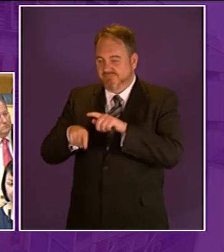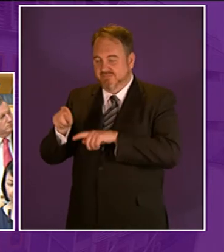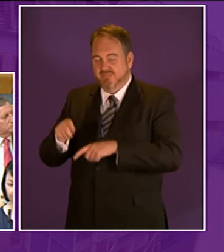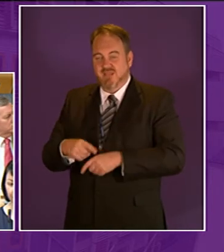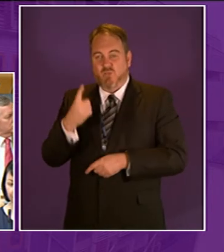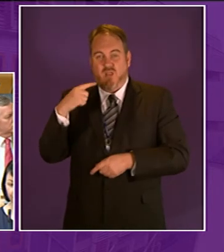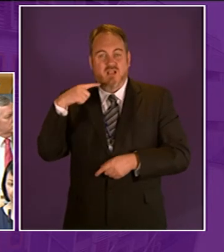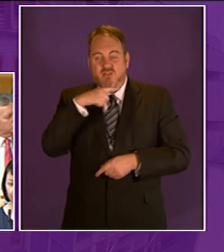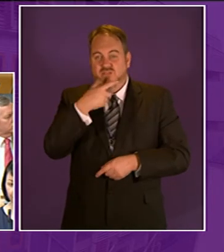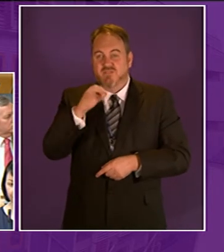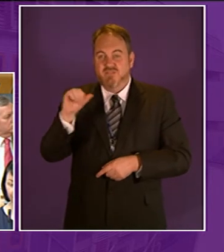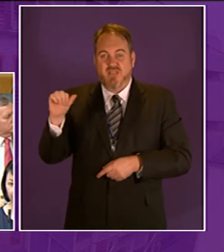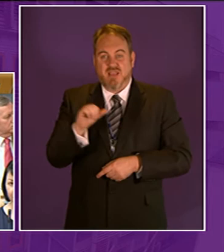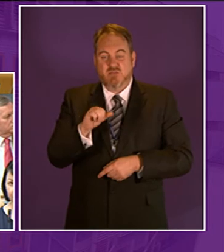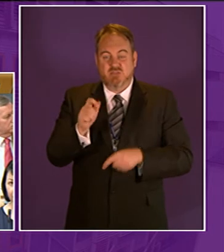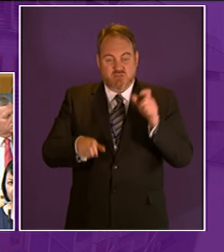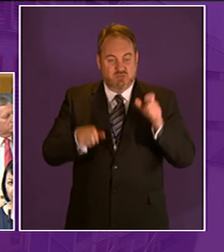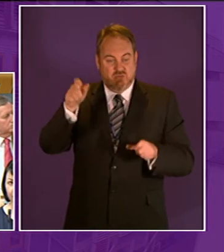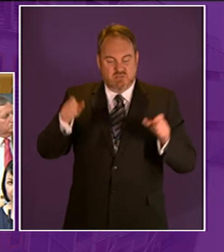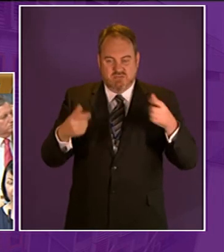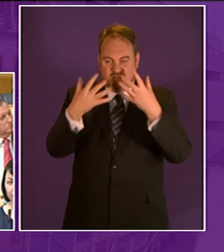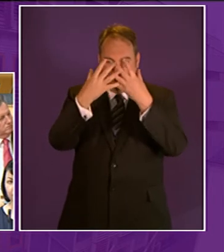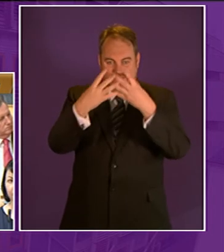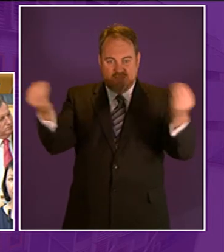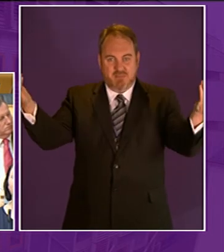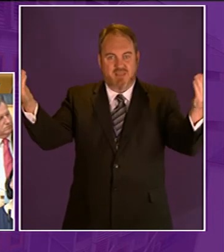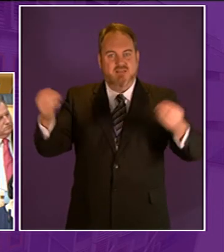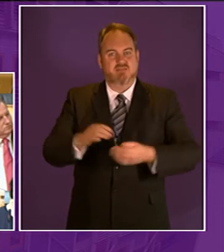have disappeared from the sector altogether.